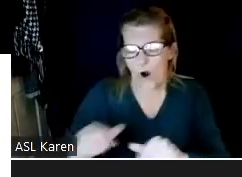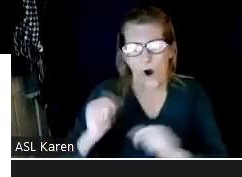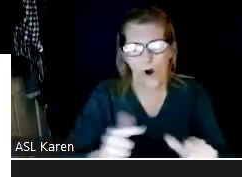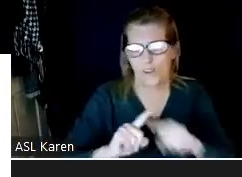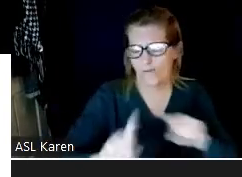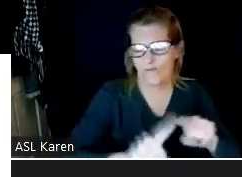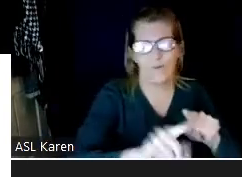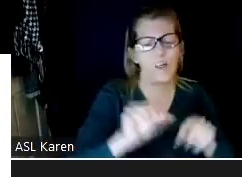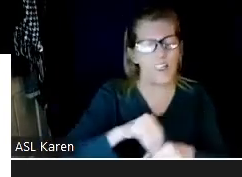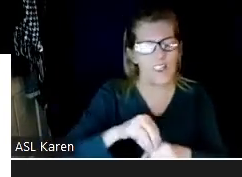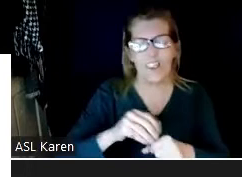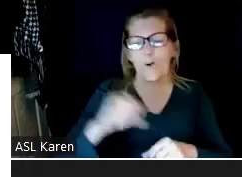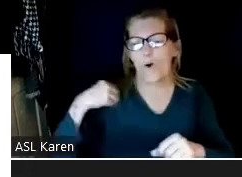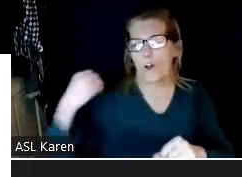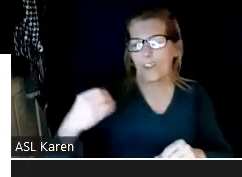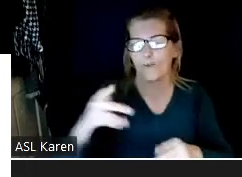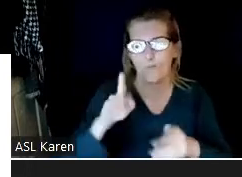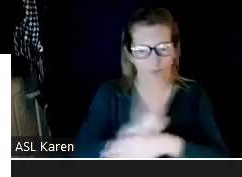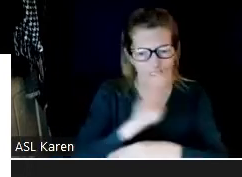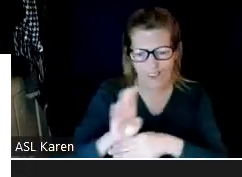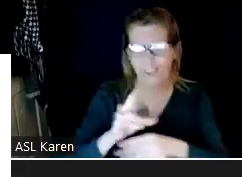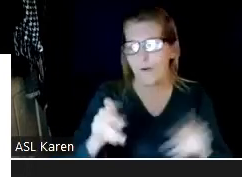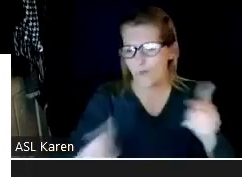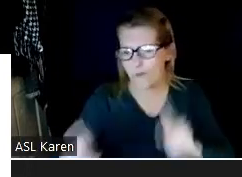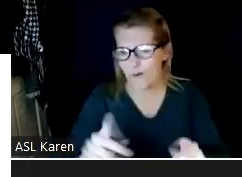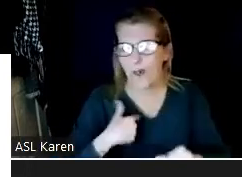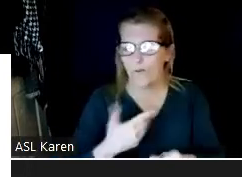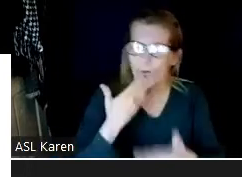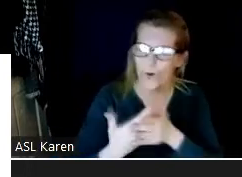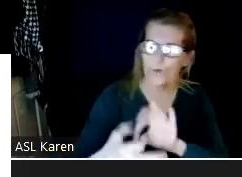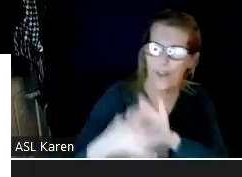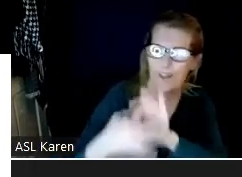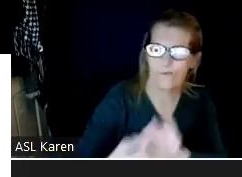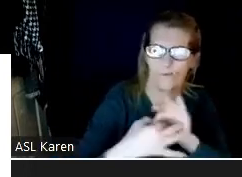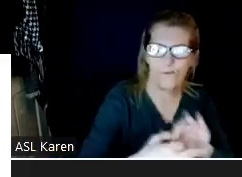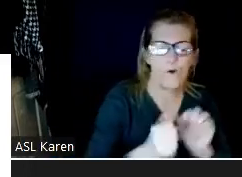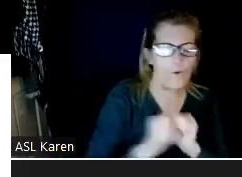and businesses, and that we have to have ongoing relationships with all of Oregon's communities.